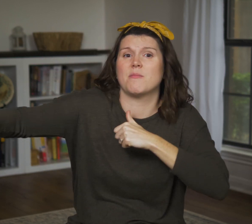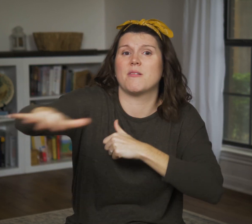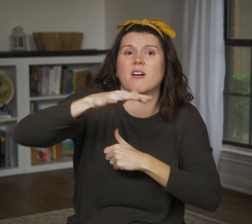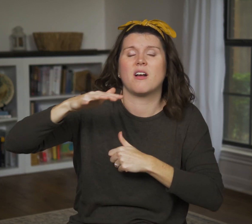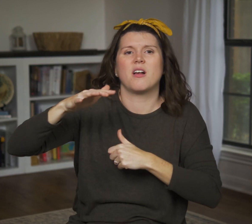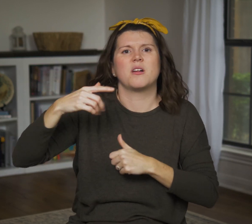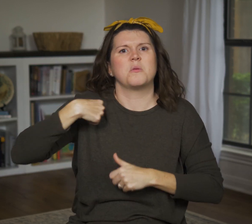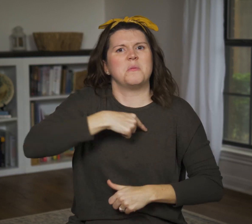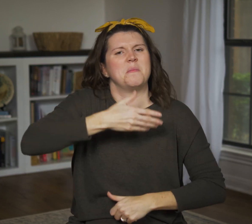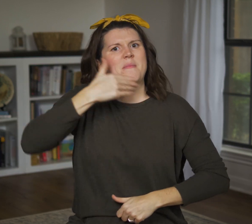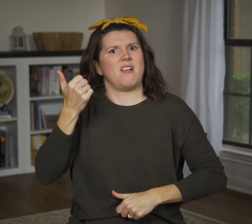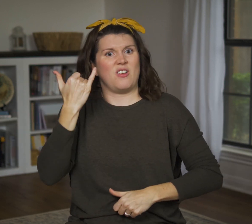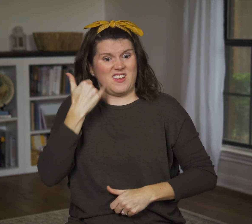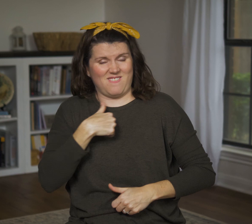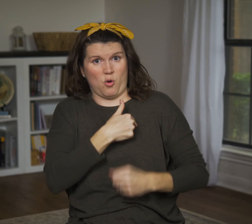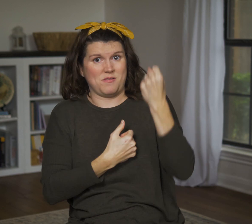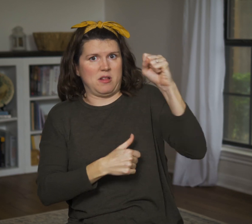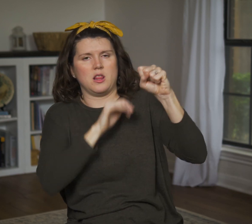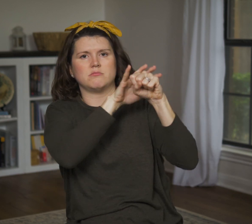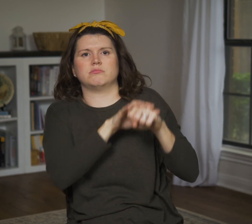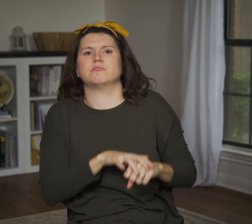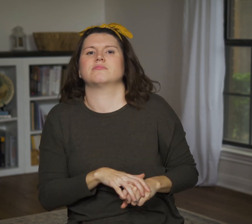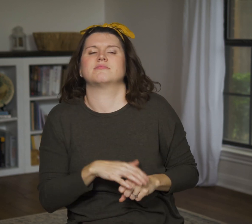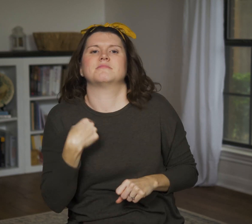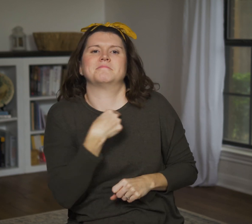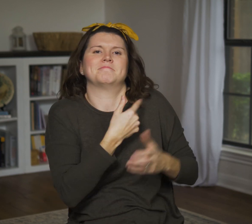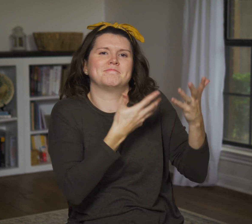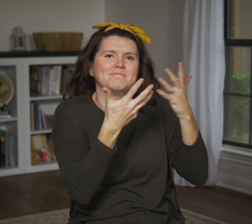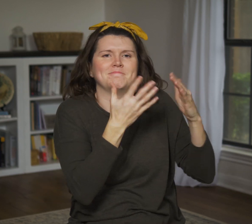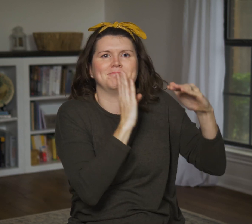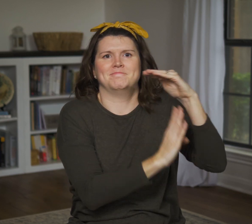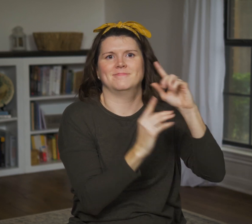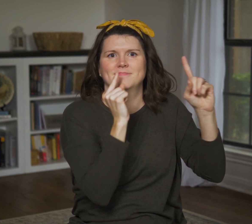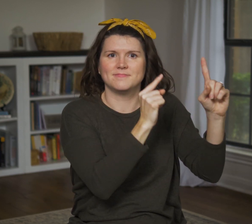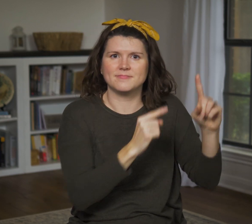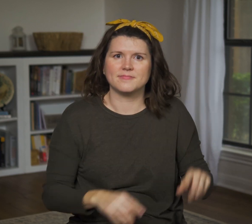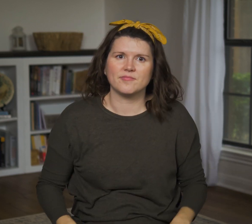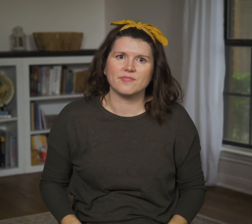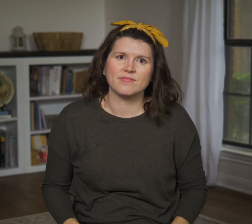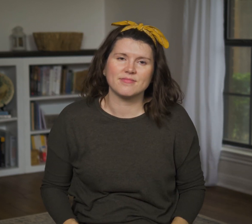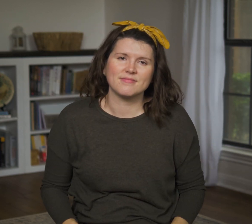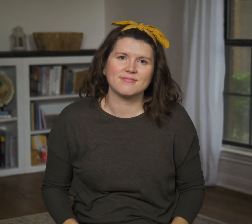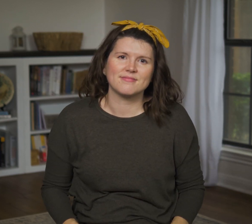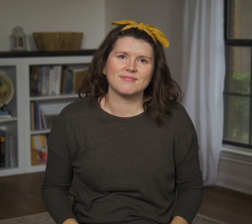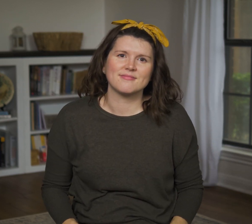we’d bring on ourselves and others if we continued in rebellion unchecked.